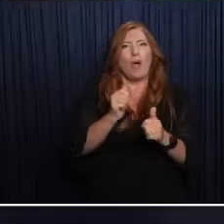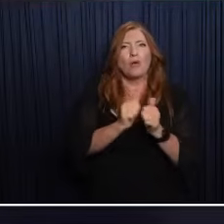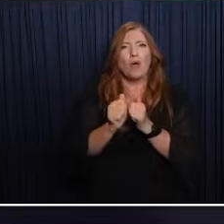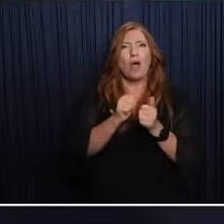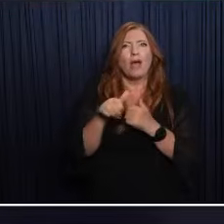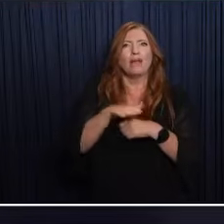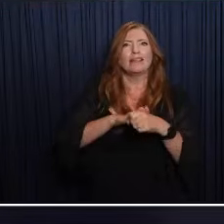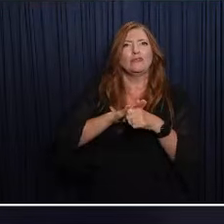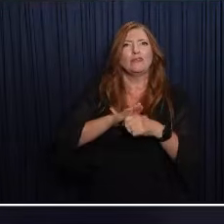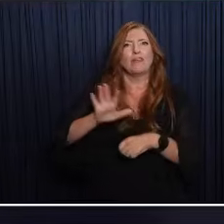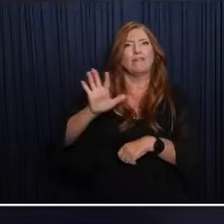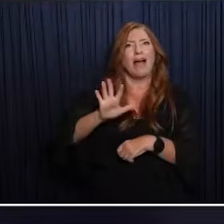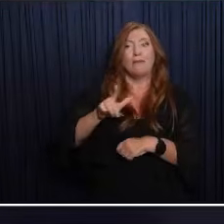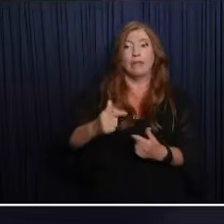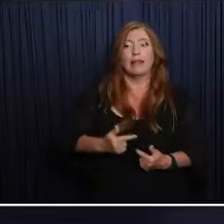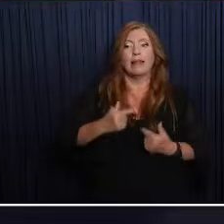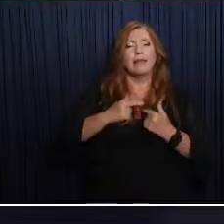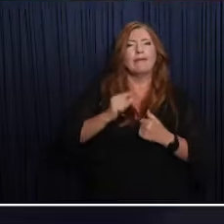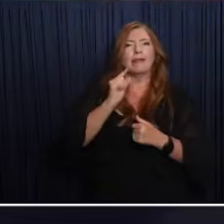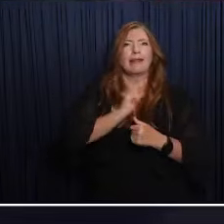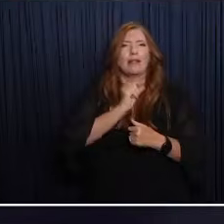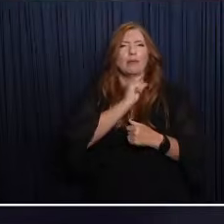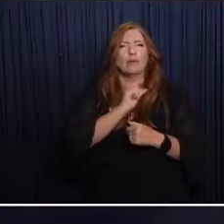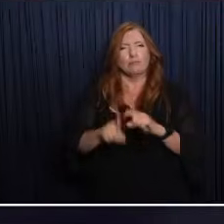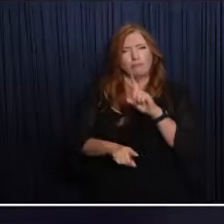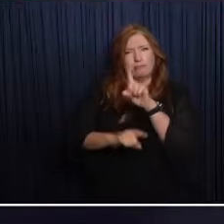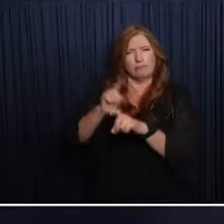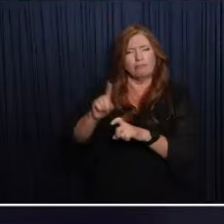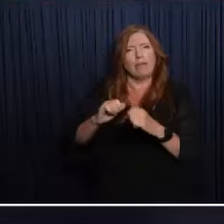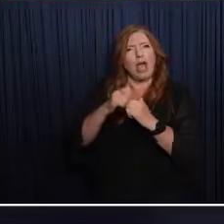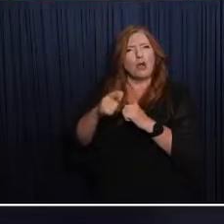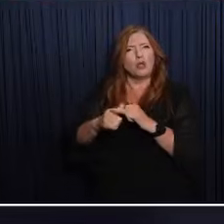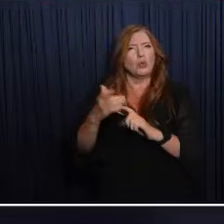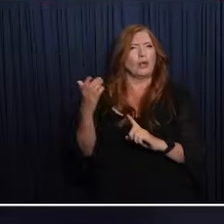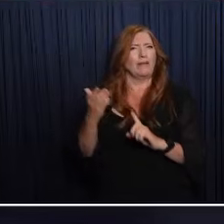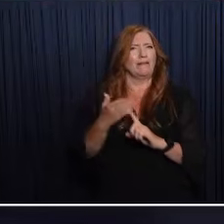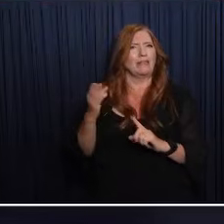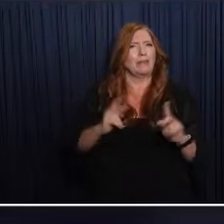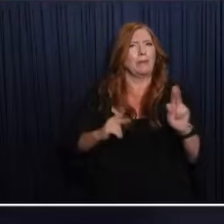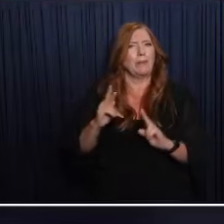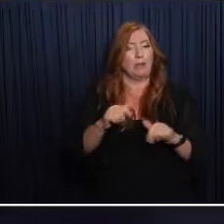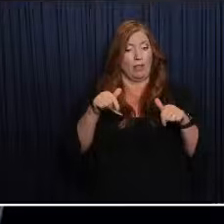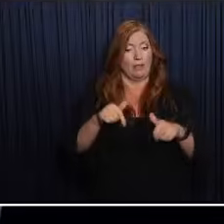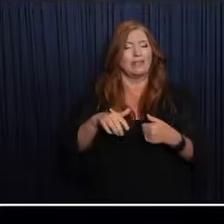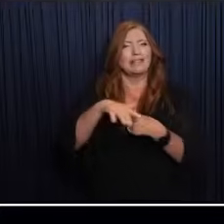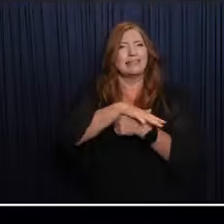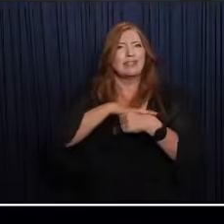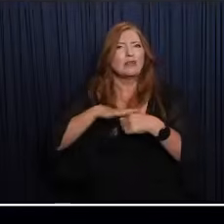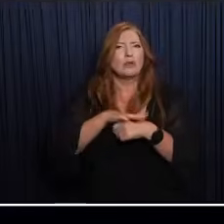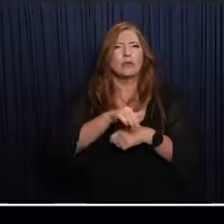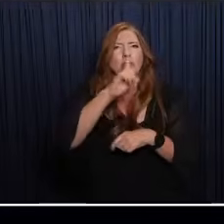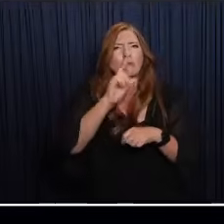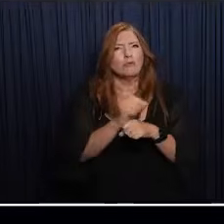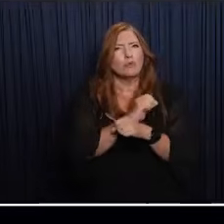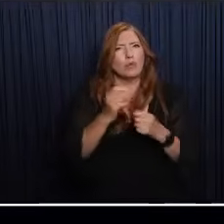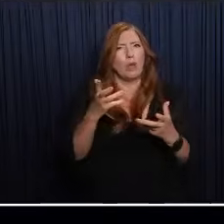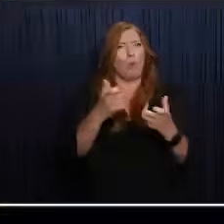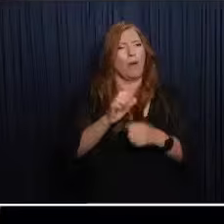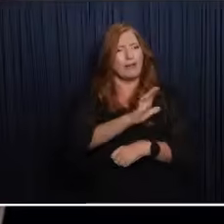DISTRICT. YOU WERE ORIGINALLY GOING TO RUN IN DISTRICT 5. YOU LIVE IN GILBERT SO MY